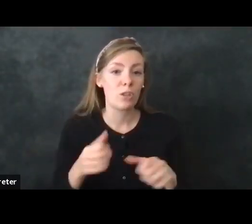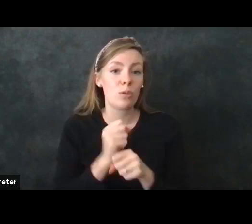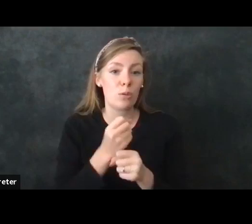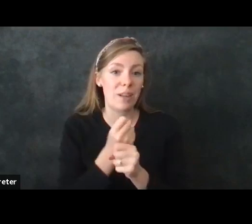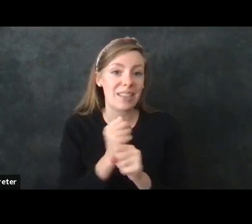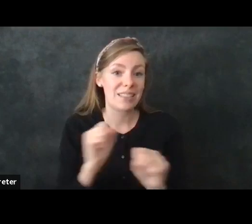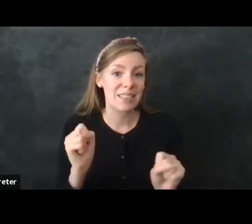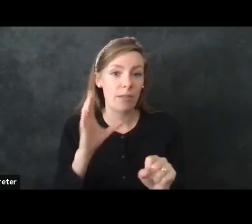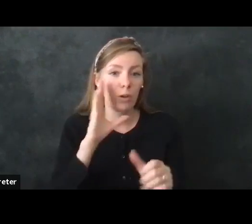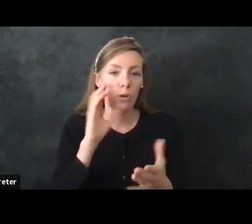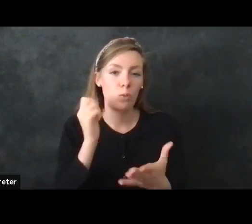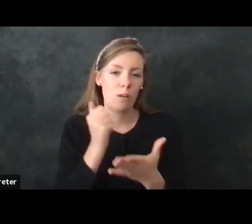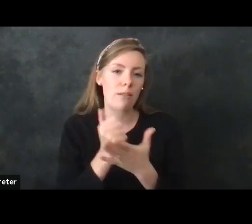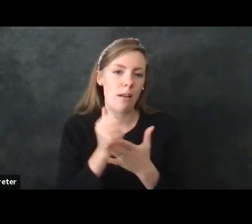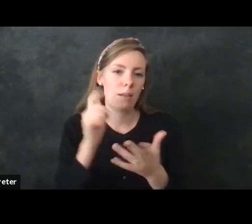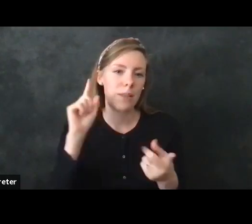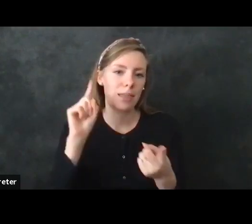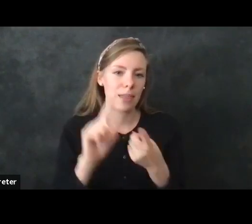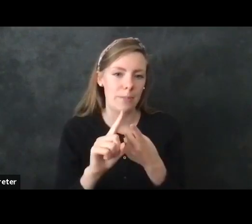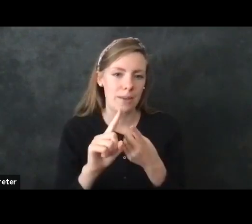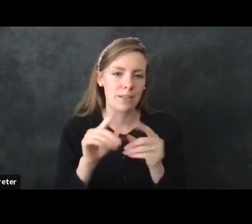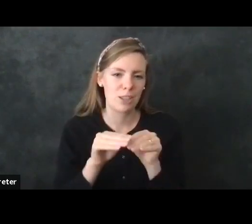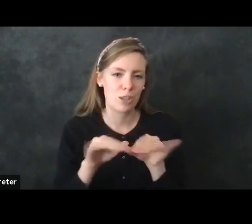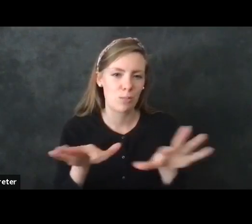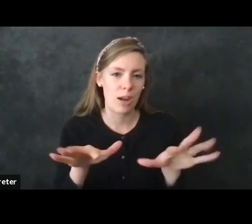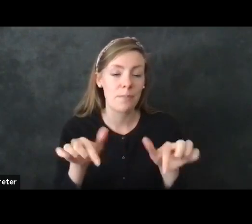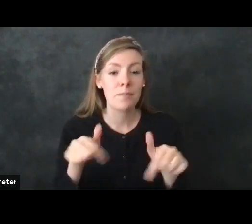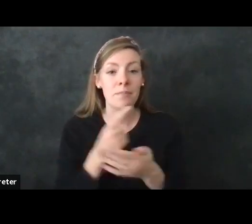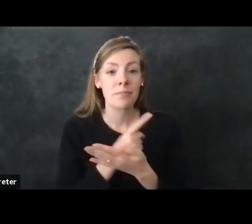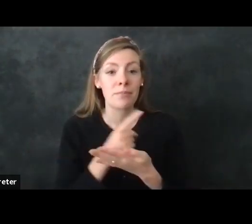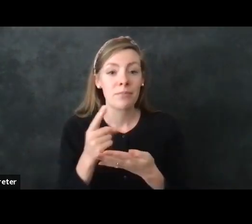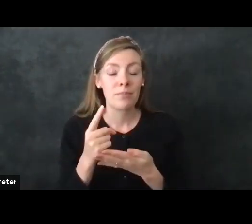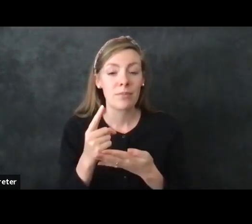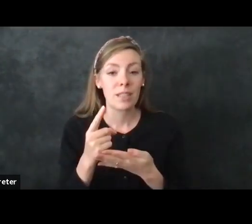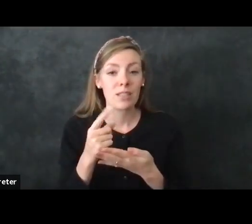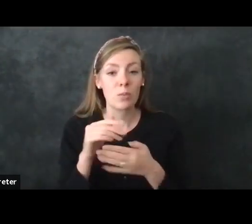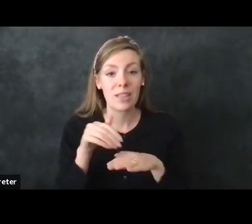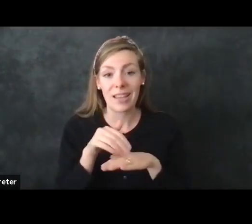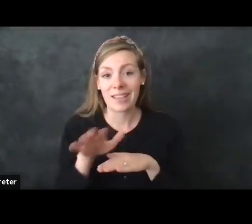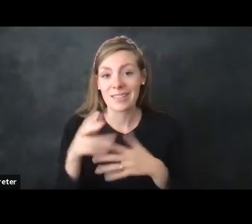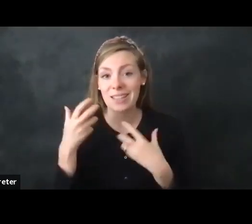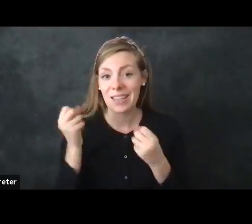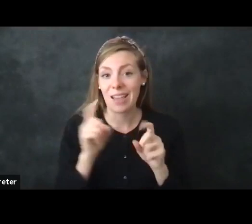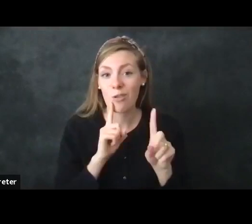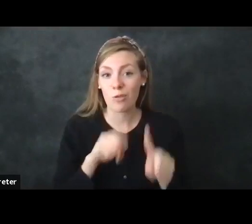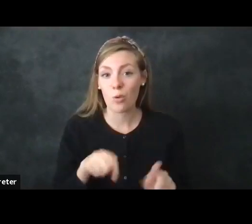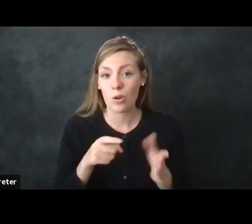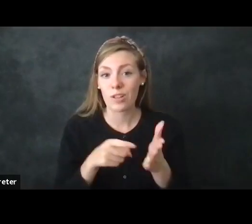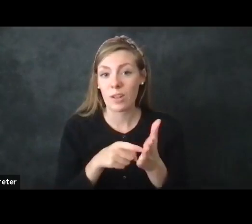help women spread this week, I also issued a help order that requires inmates at the